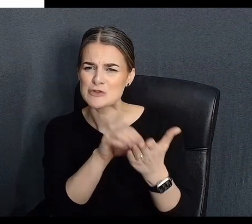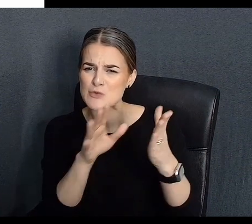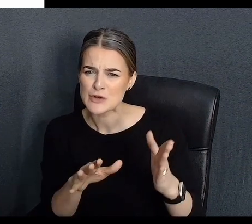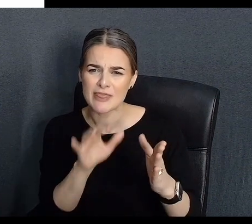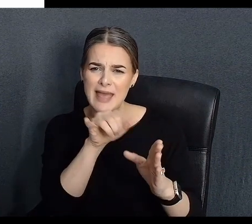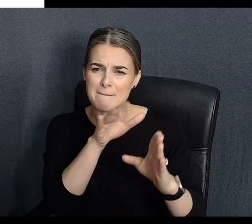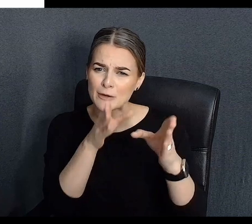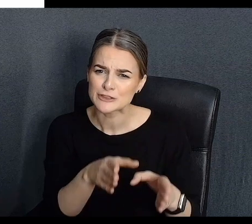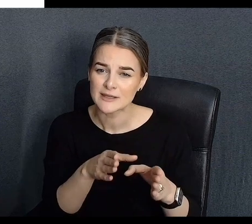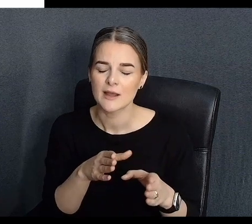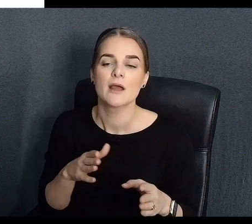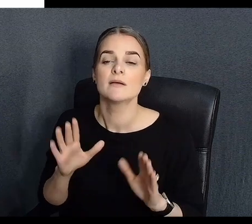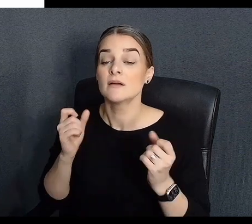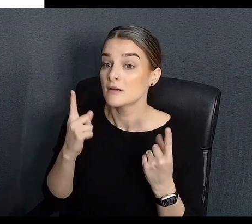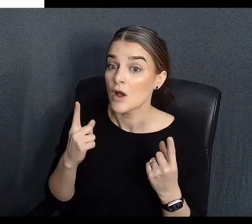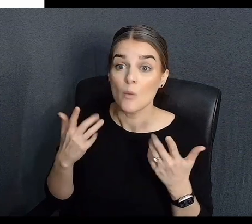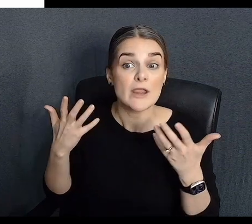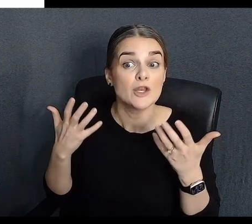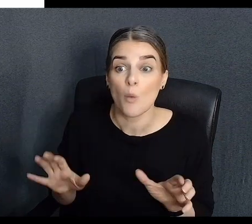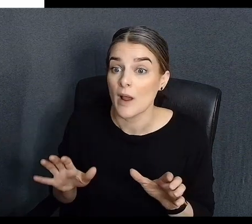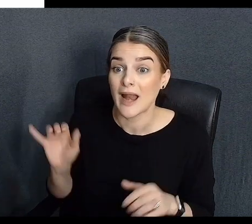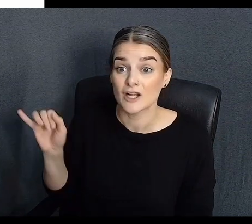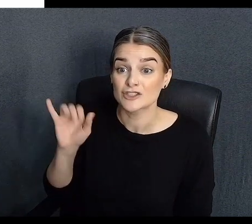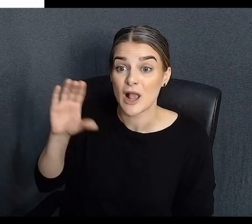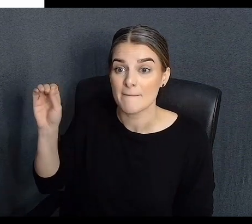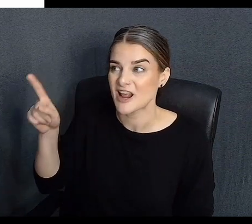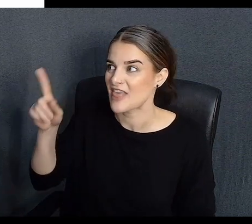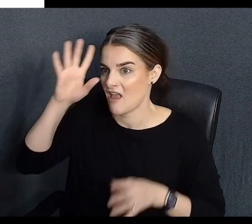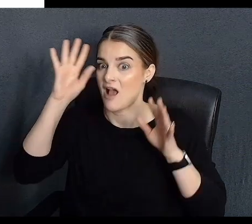to dictate what the person needs, or what they should have.